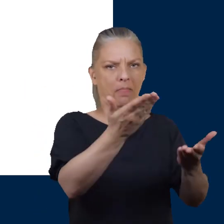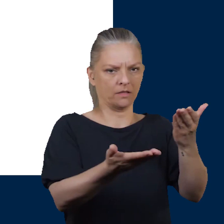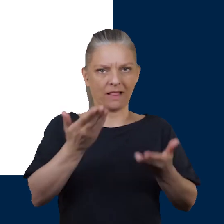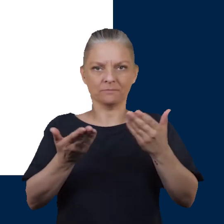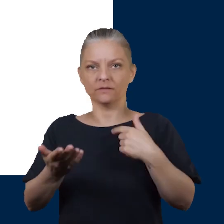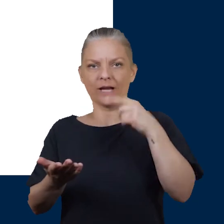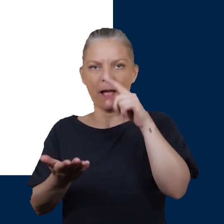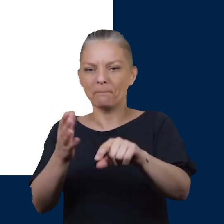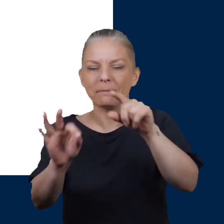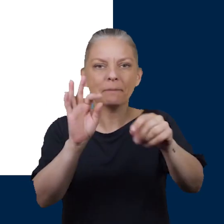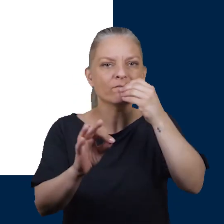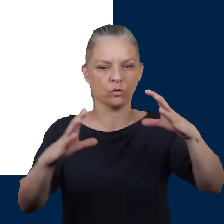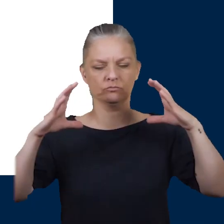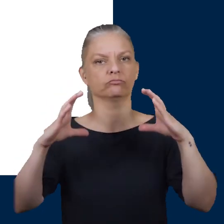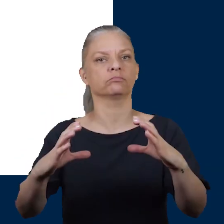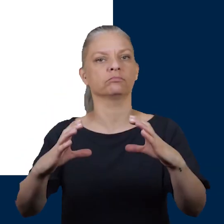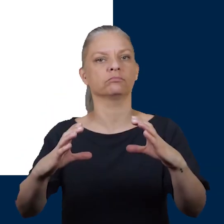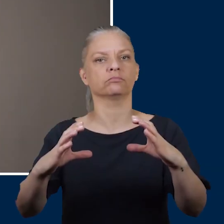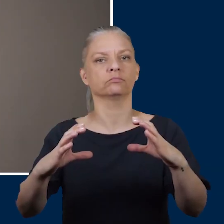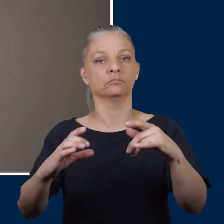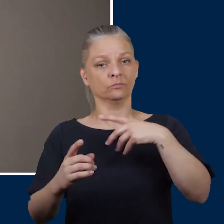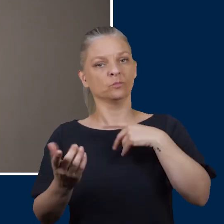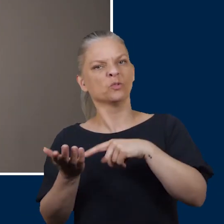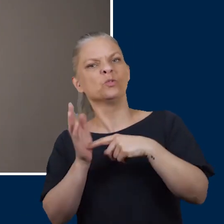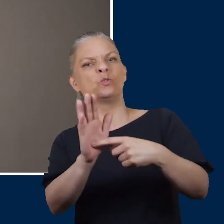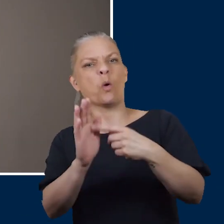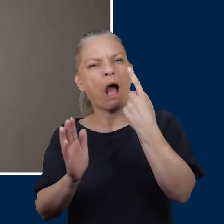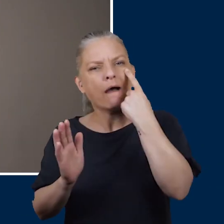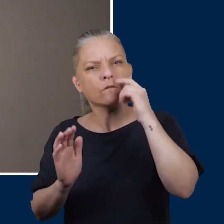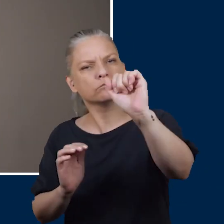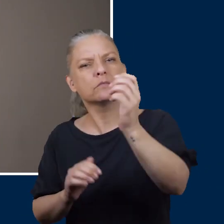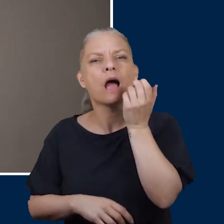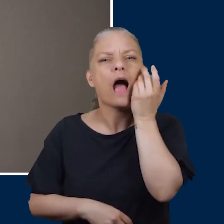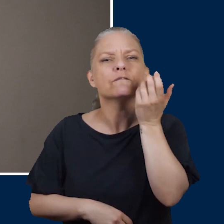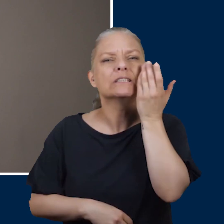variety of foods in the proportions shown. So this would be like looking at your intake over